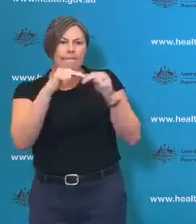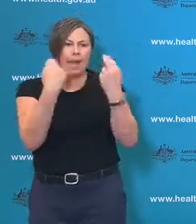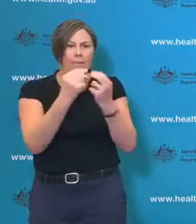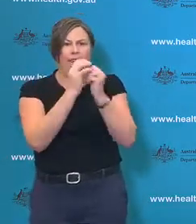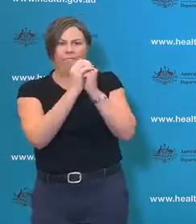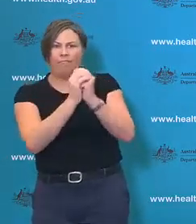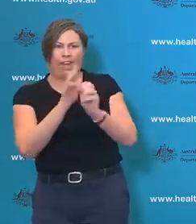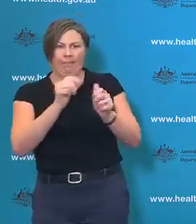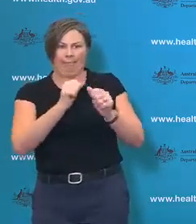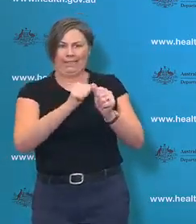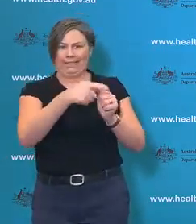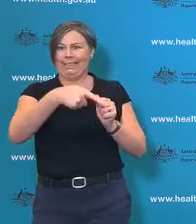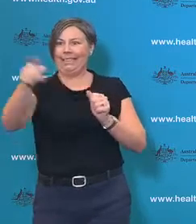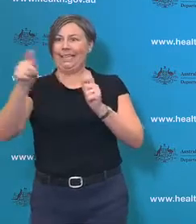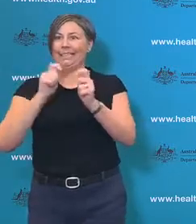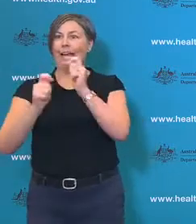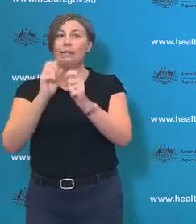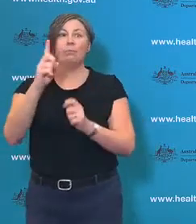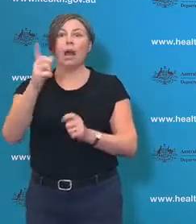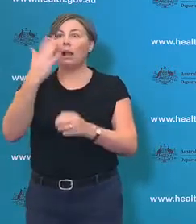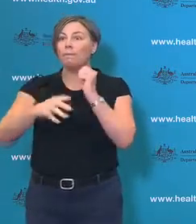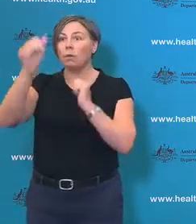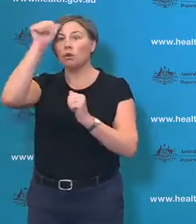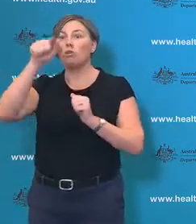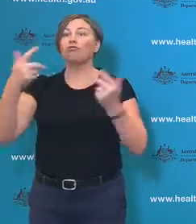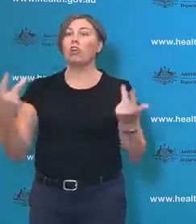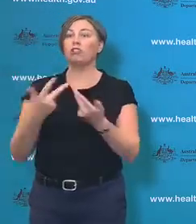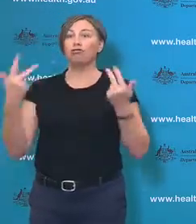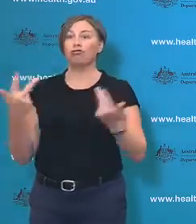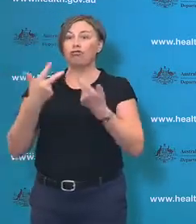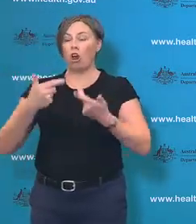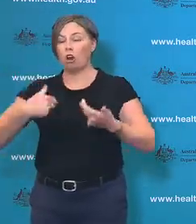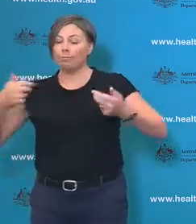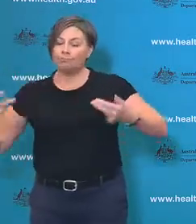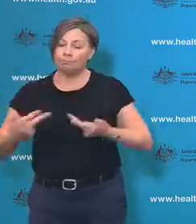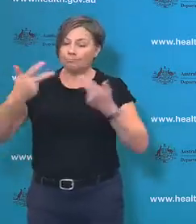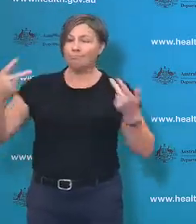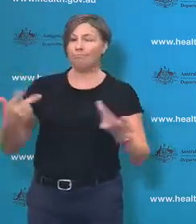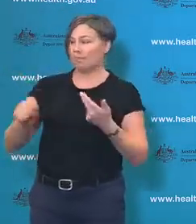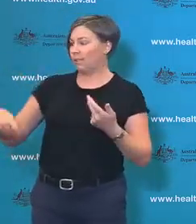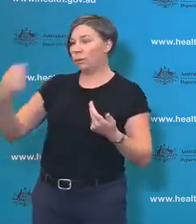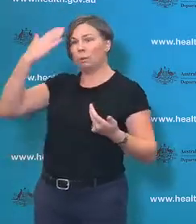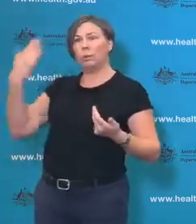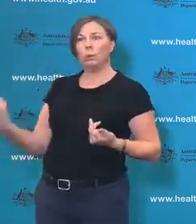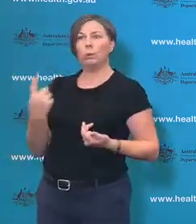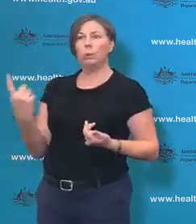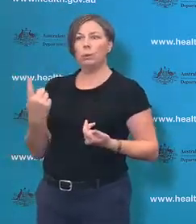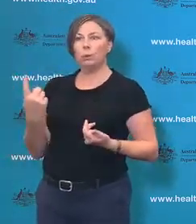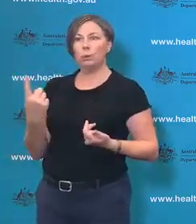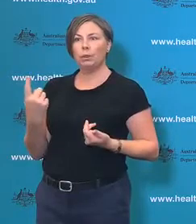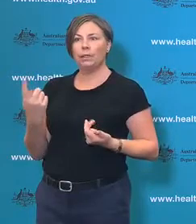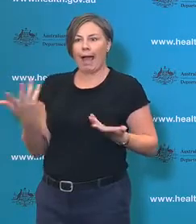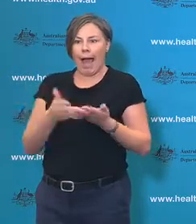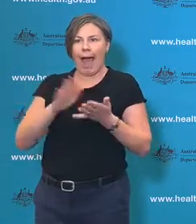back to you when you're in a restaurant or at cafe, the people who may have been standing in a queue with you at the supermarket or elsewhere. So please I